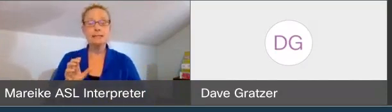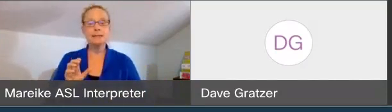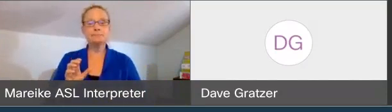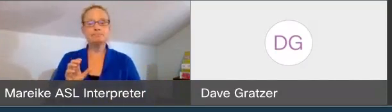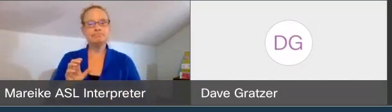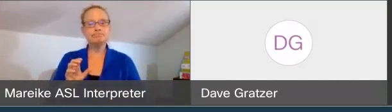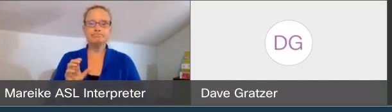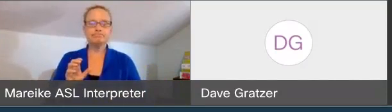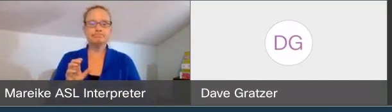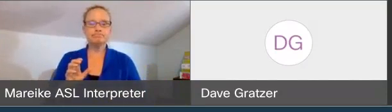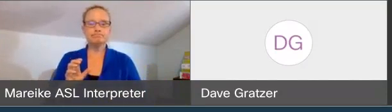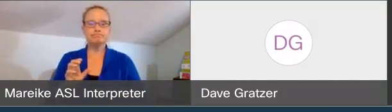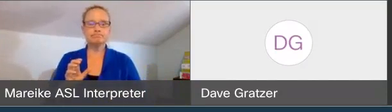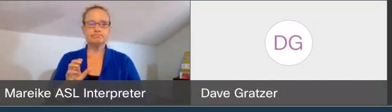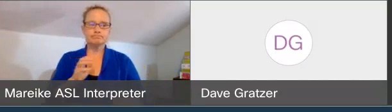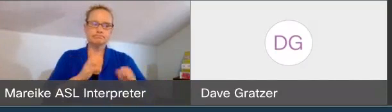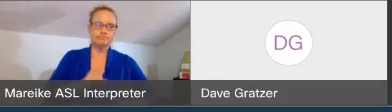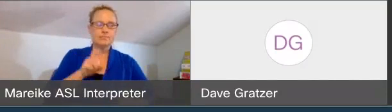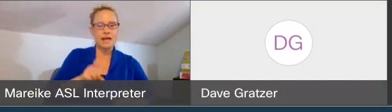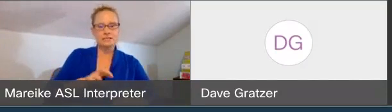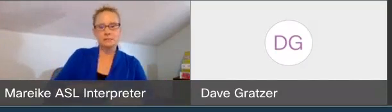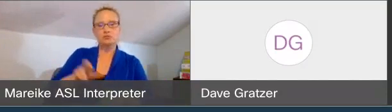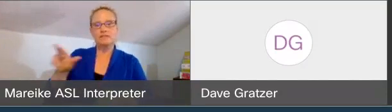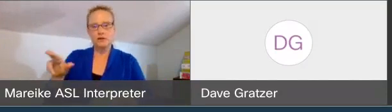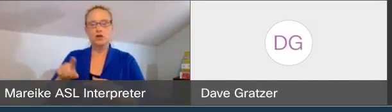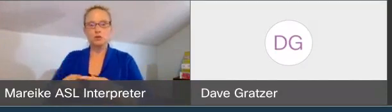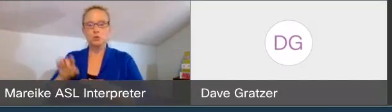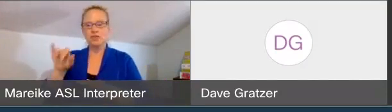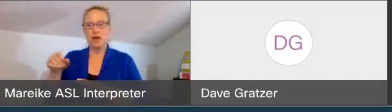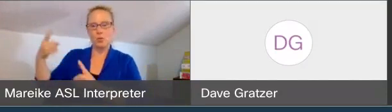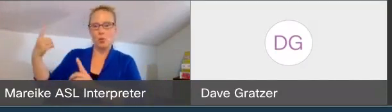the person has to be referred to the single point of access and the city,